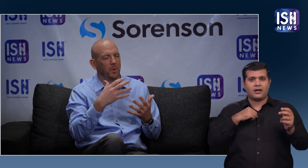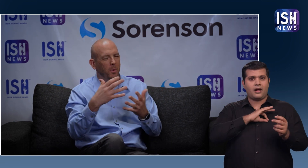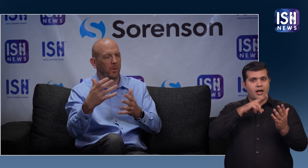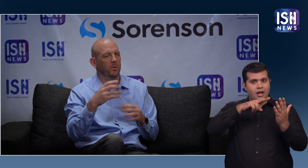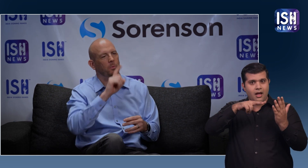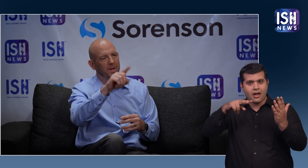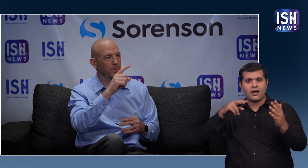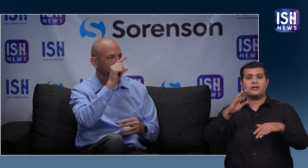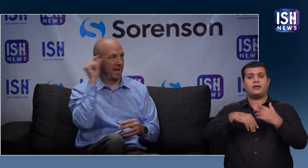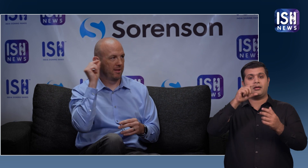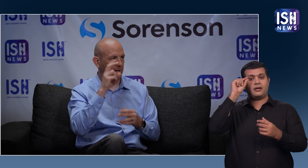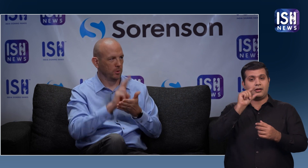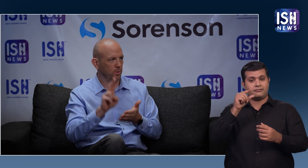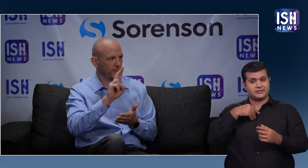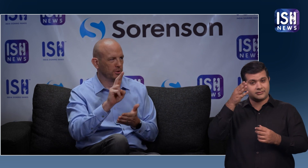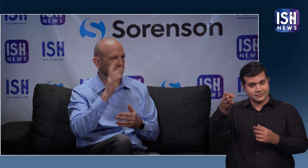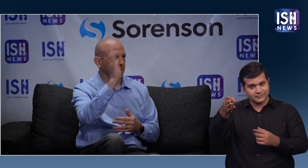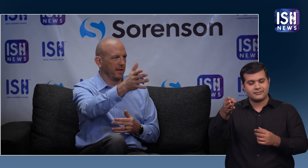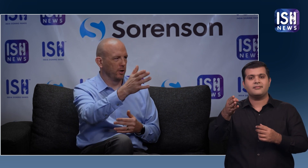Then I went to Gallaudet University later.